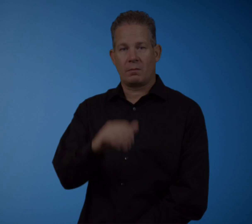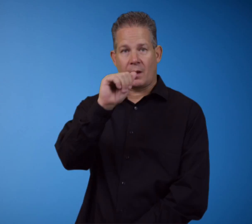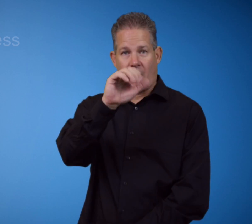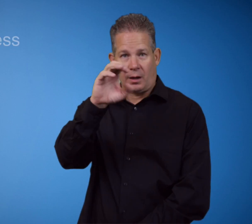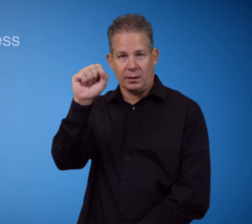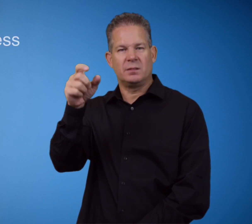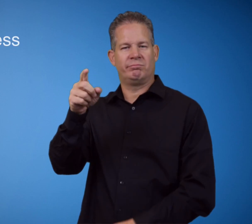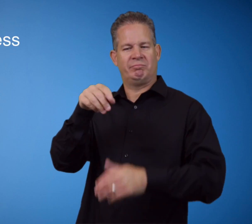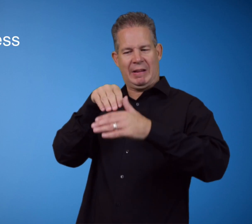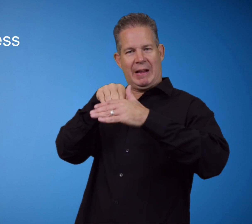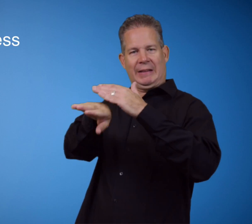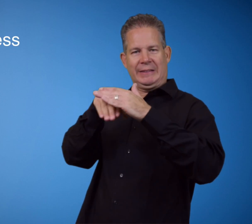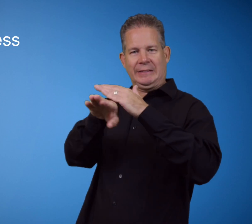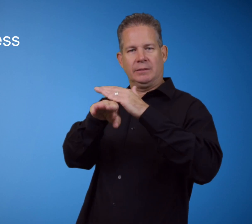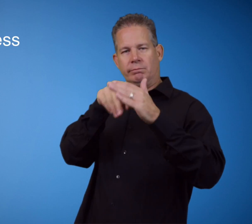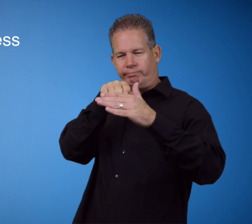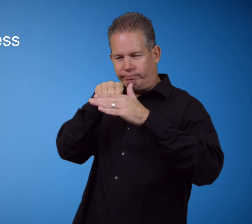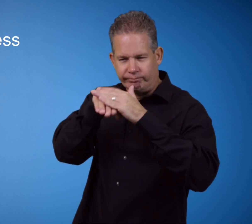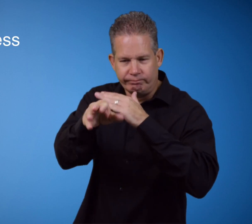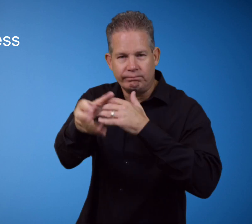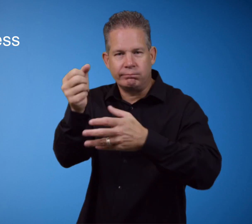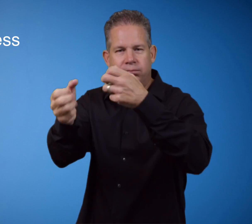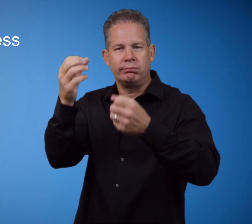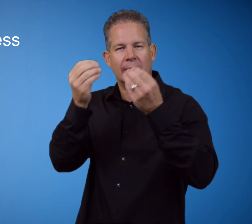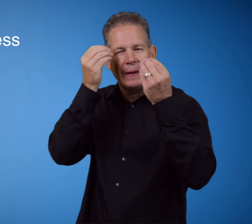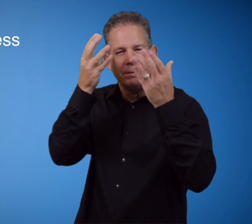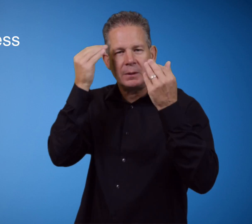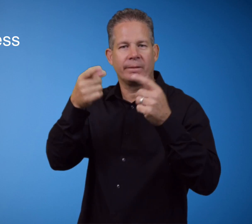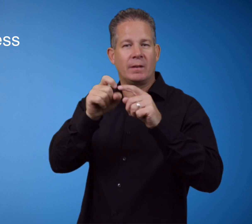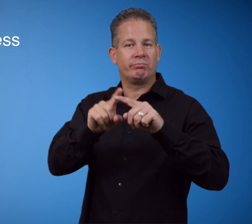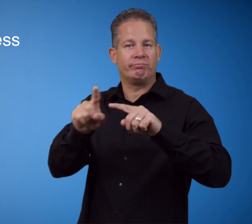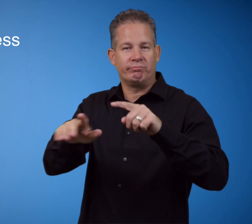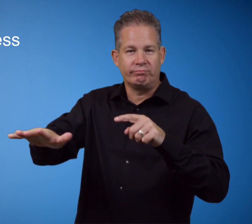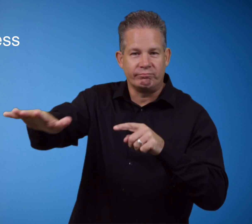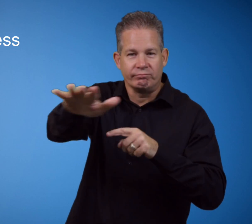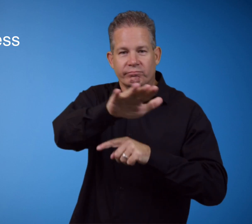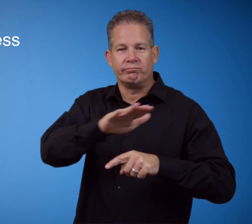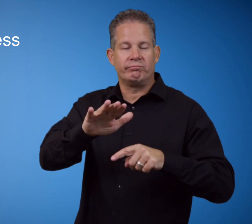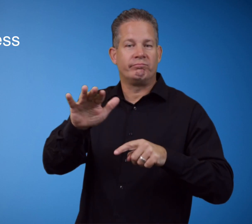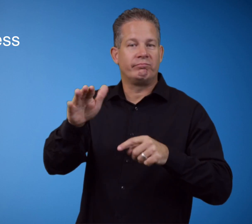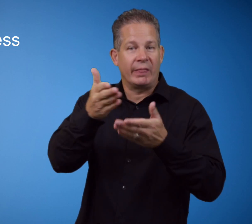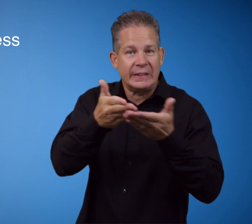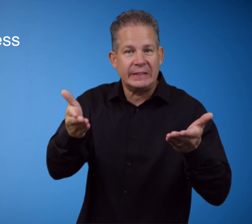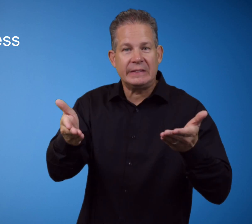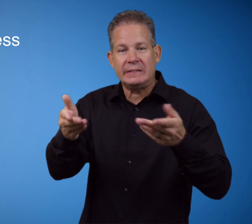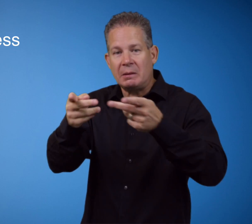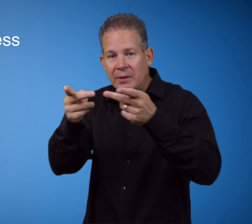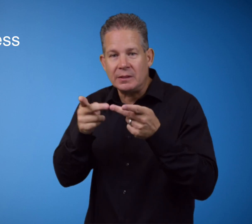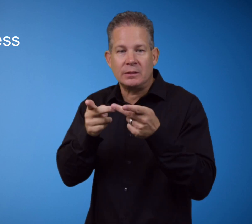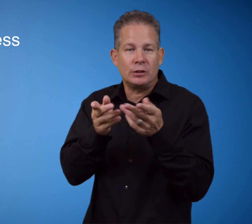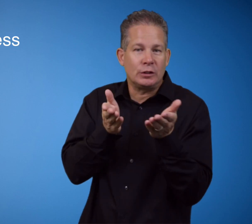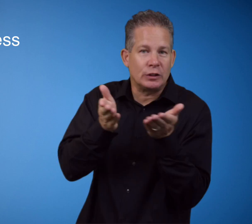Access is the ability to gain information from a variety of different resources, places,